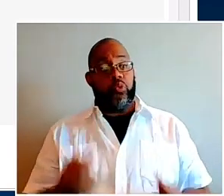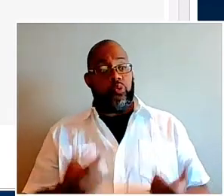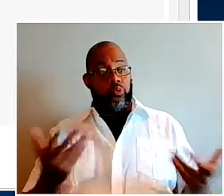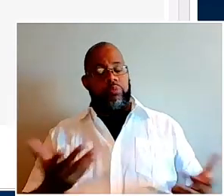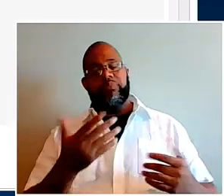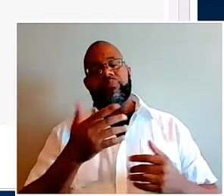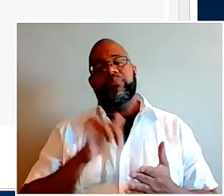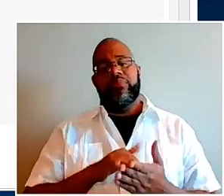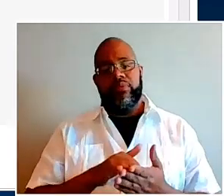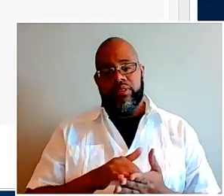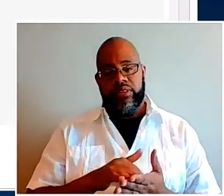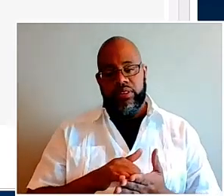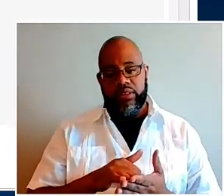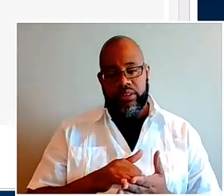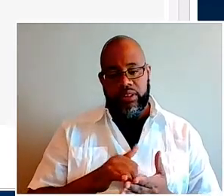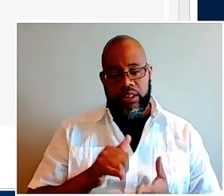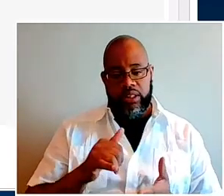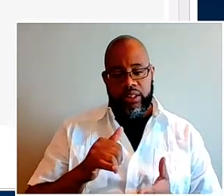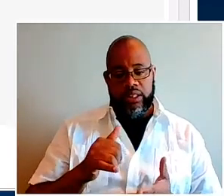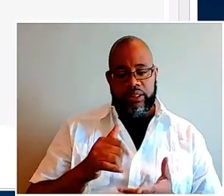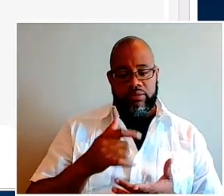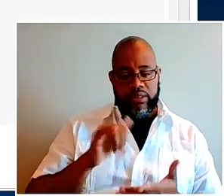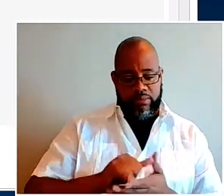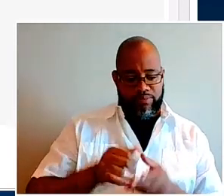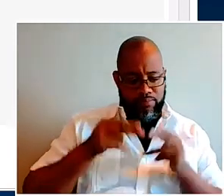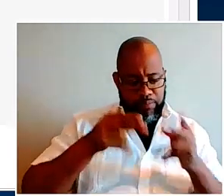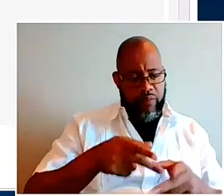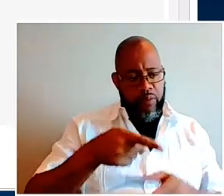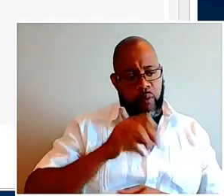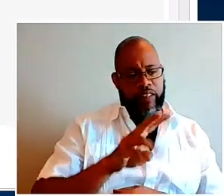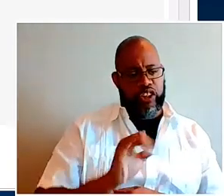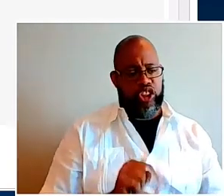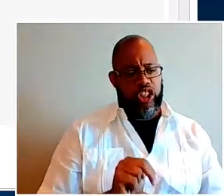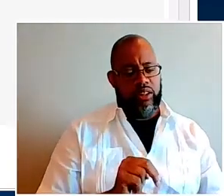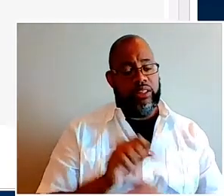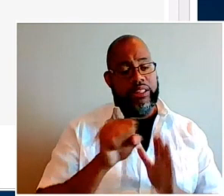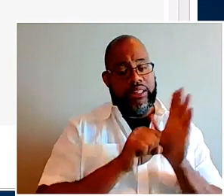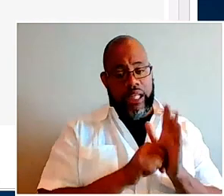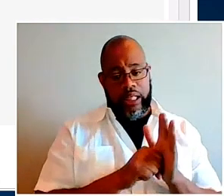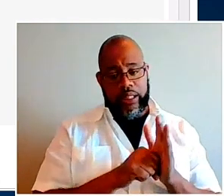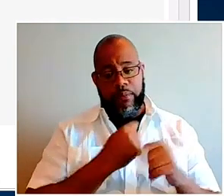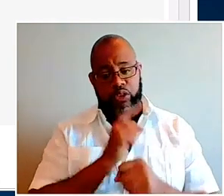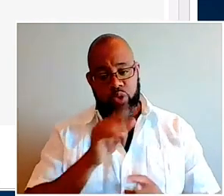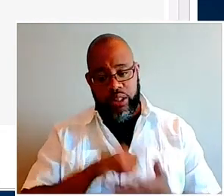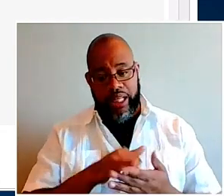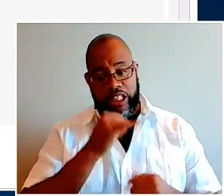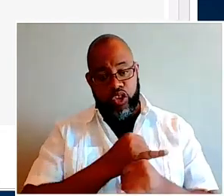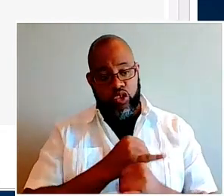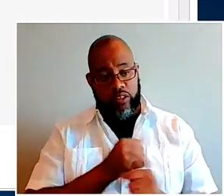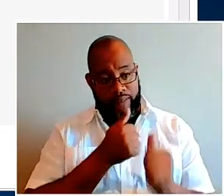inserting a provision saying that a state ensures the institution complies with any applicable state authorization or